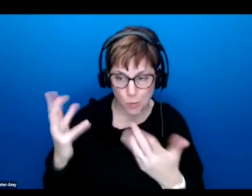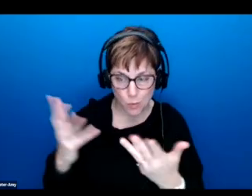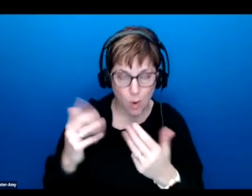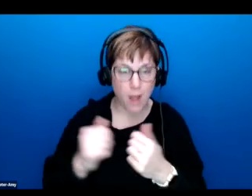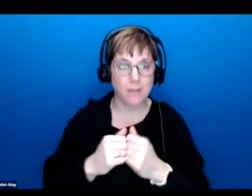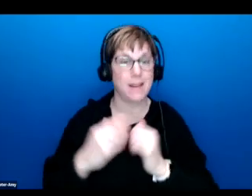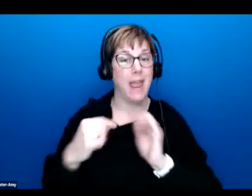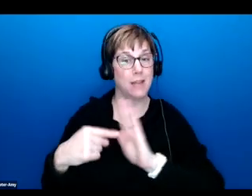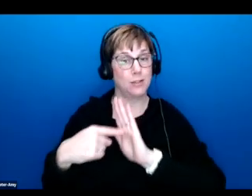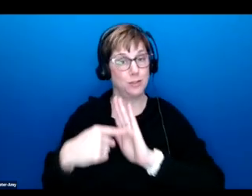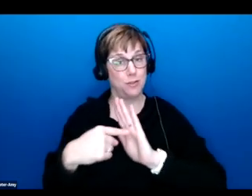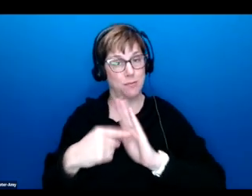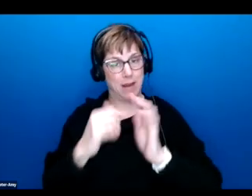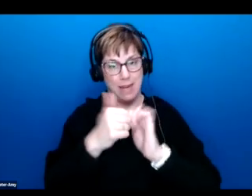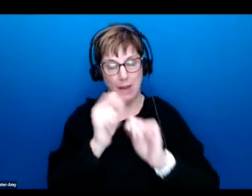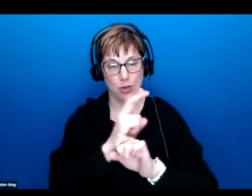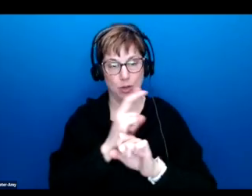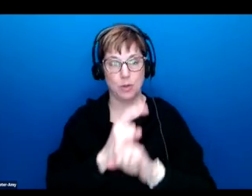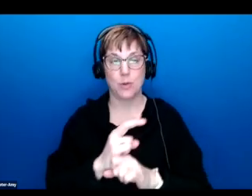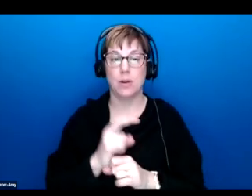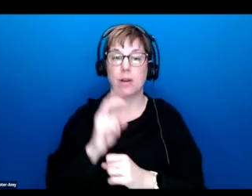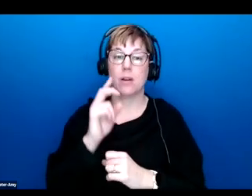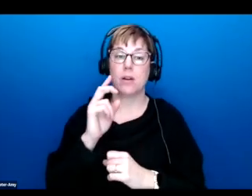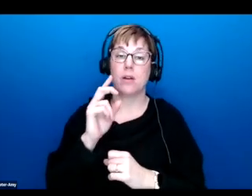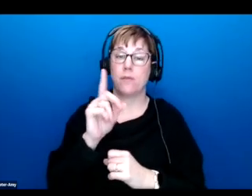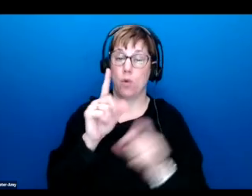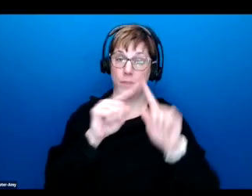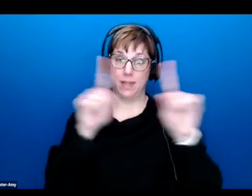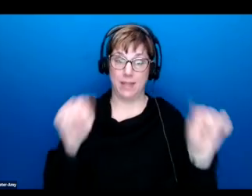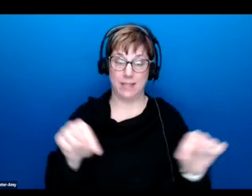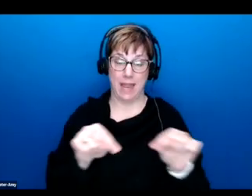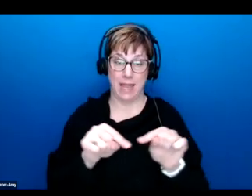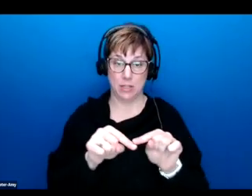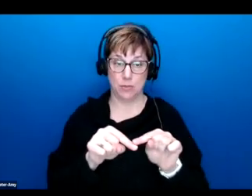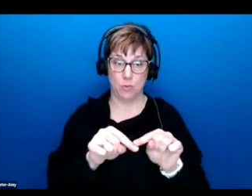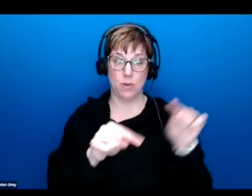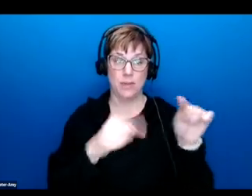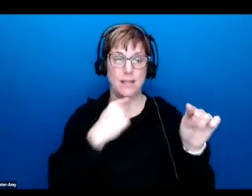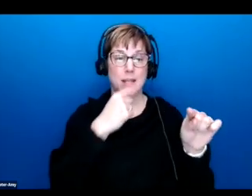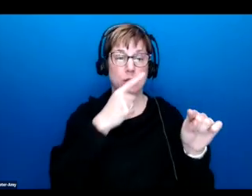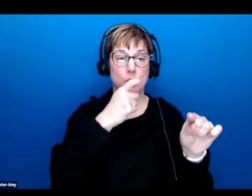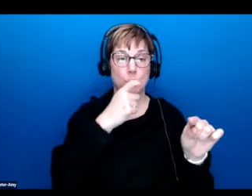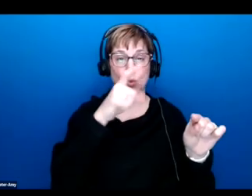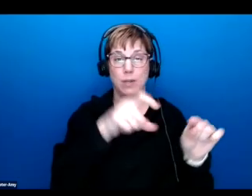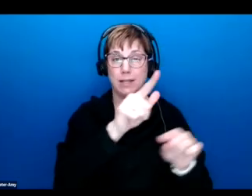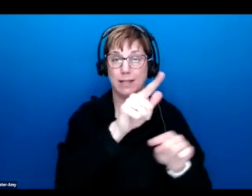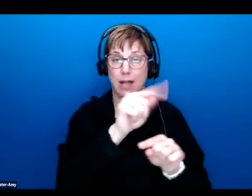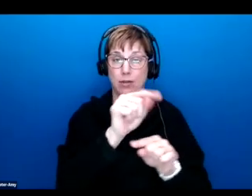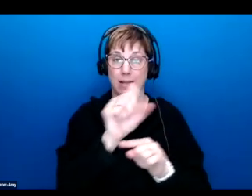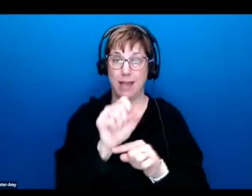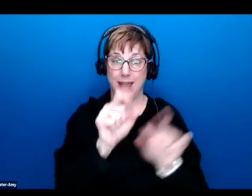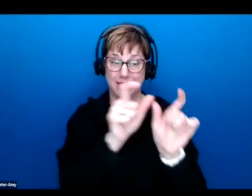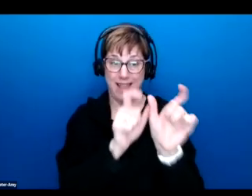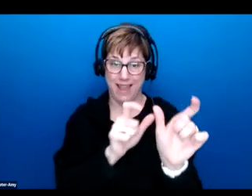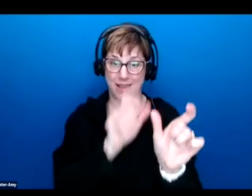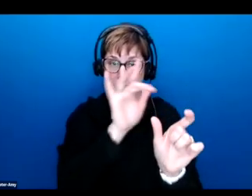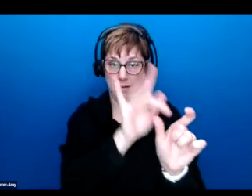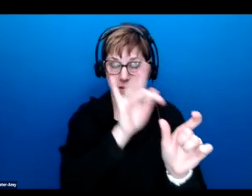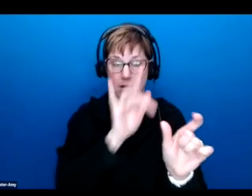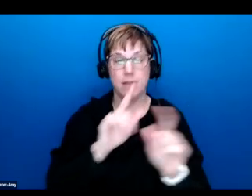In terms of the tab of the dashboard that looks at who needs LTSS, this comes from data from